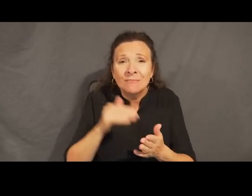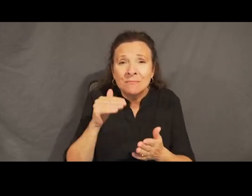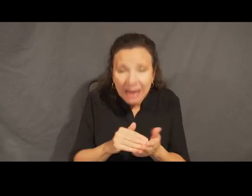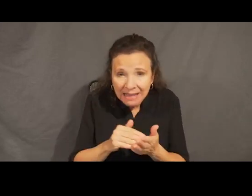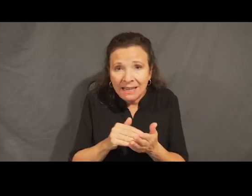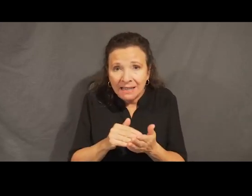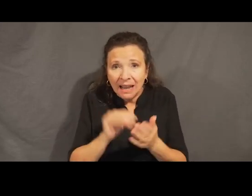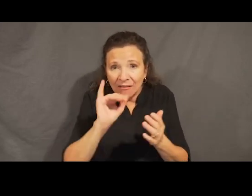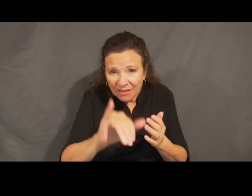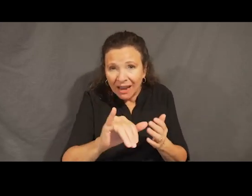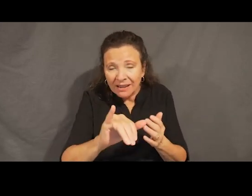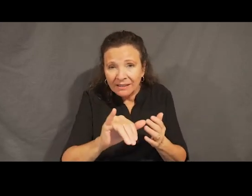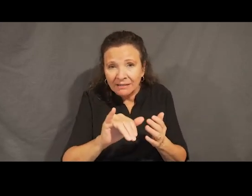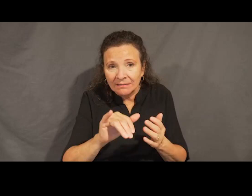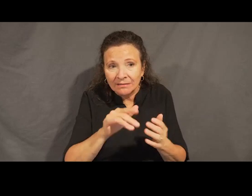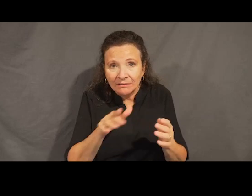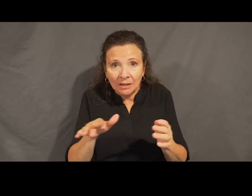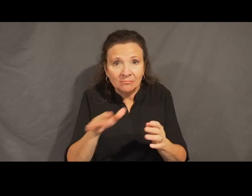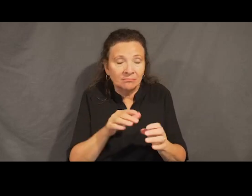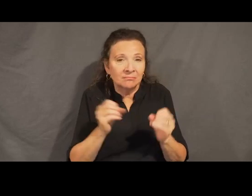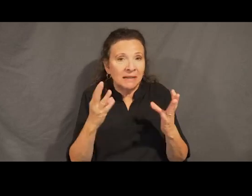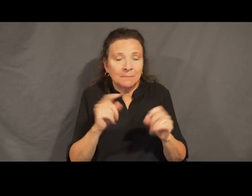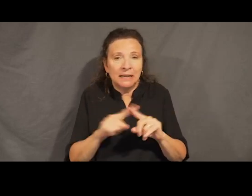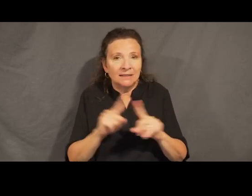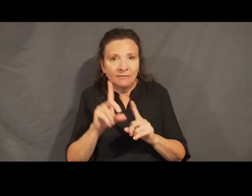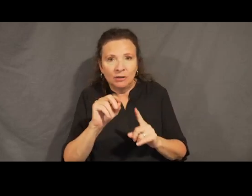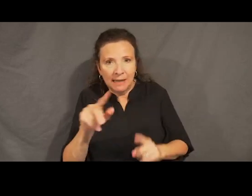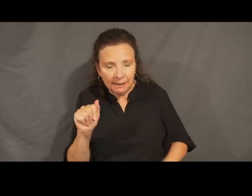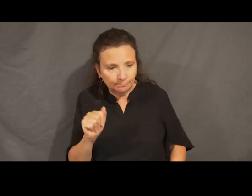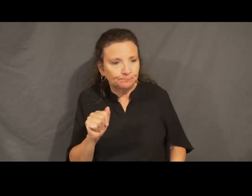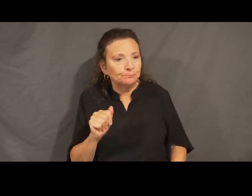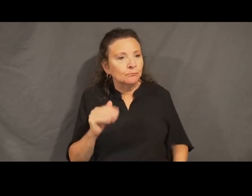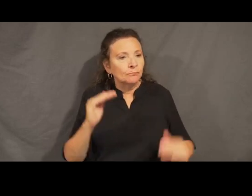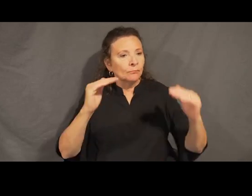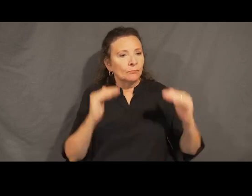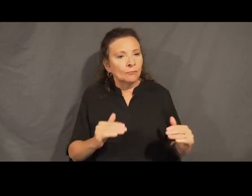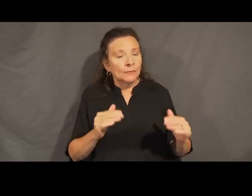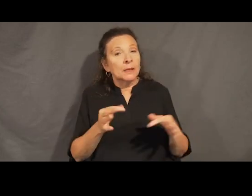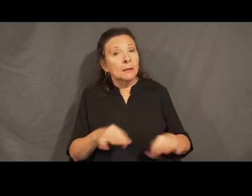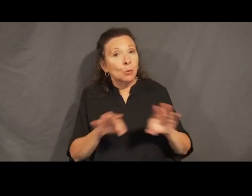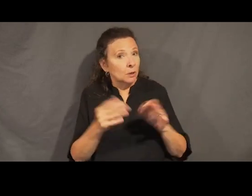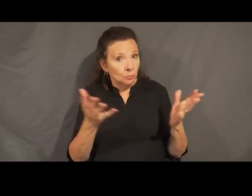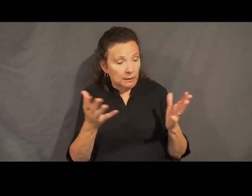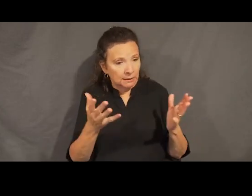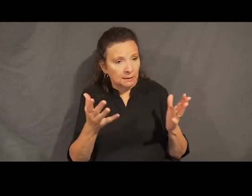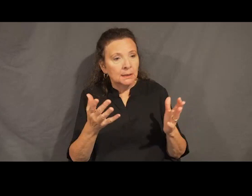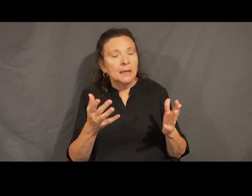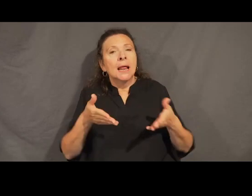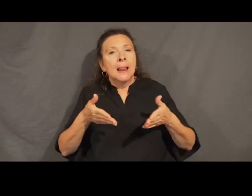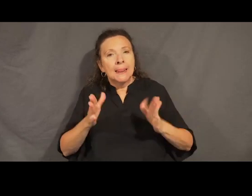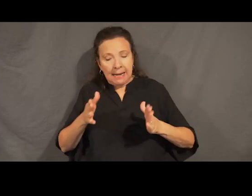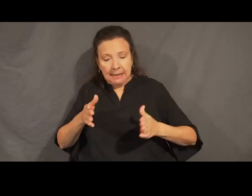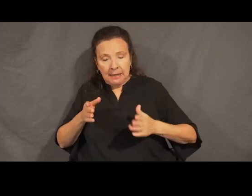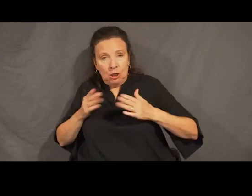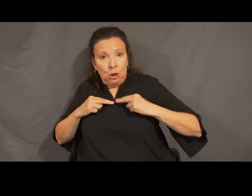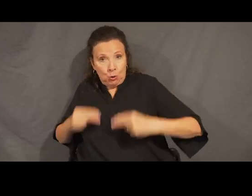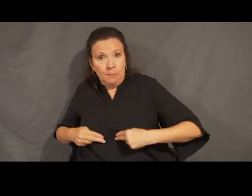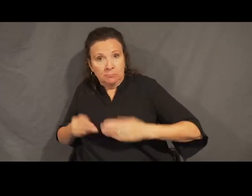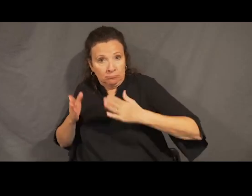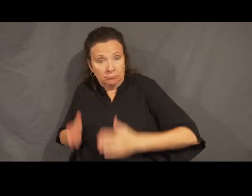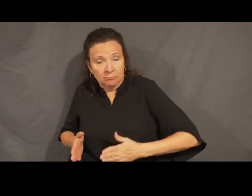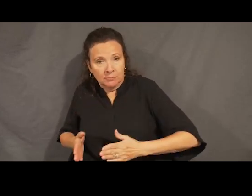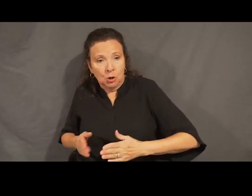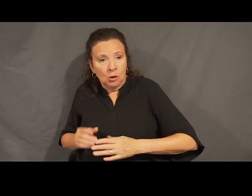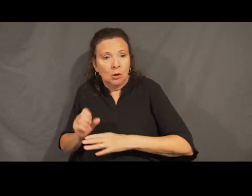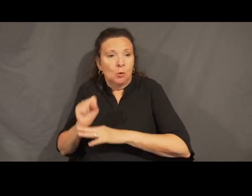then the most important piece is allowing humans to overrule and teach our AI. So let's take a